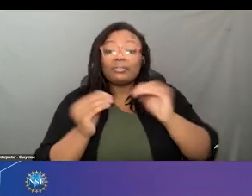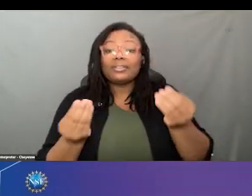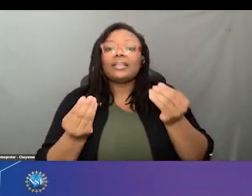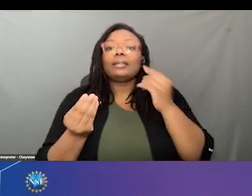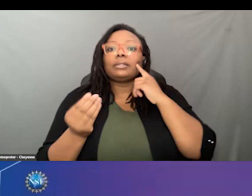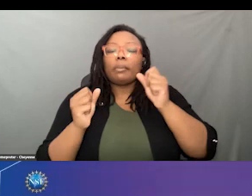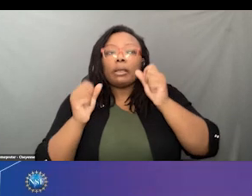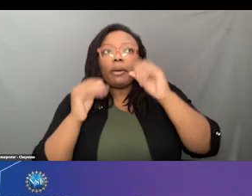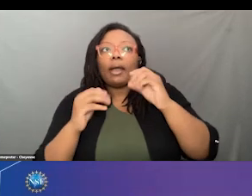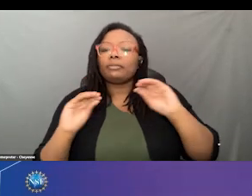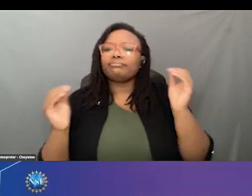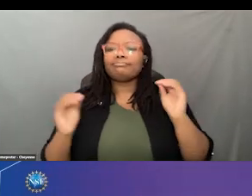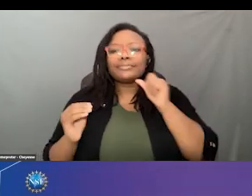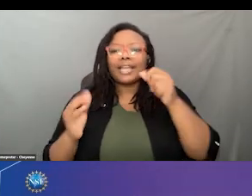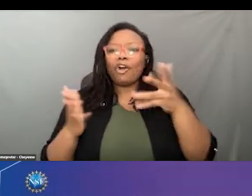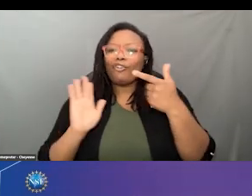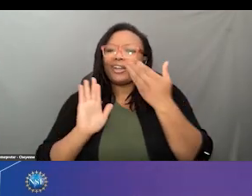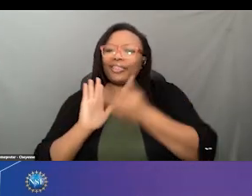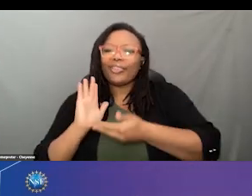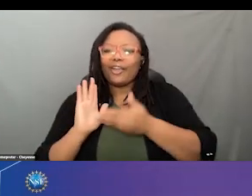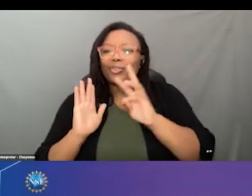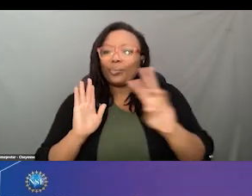should come as any sort of a surprise to anyone.